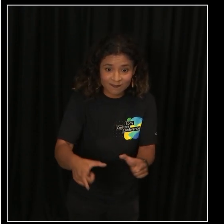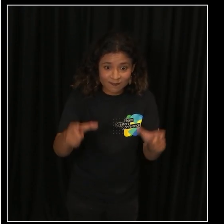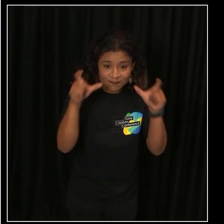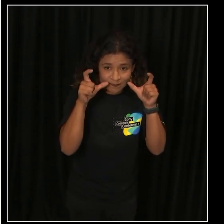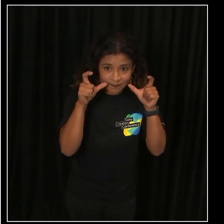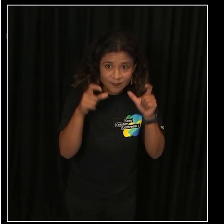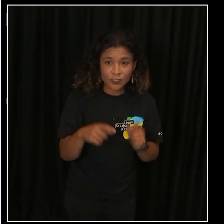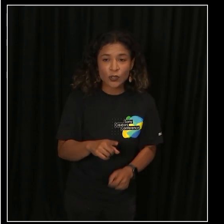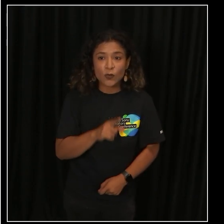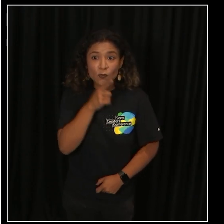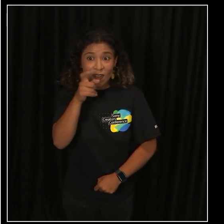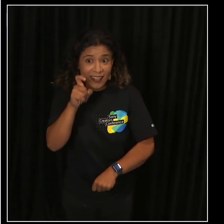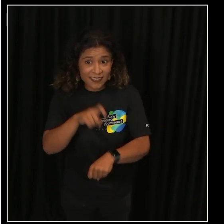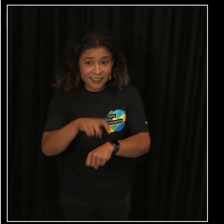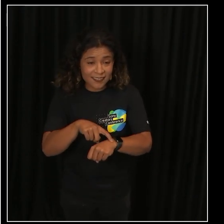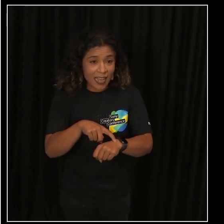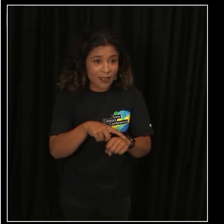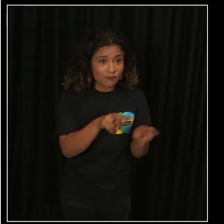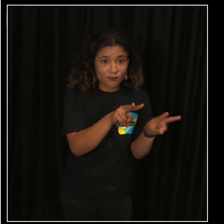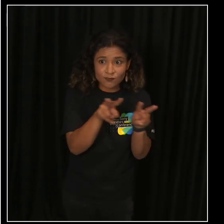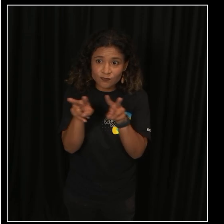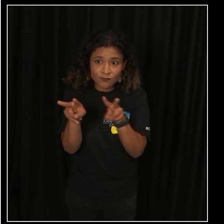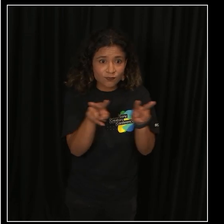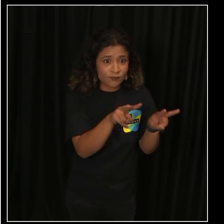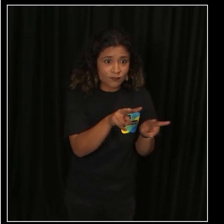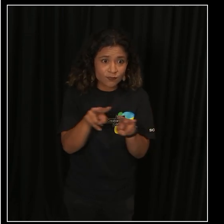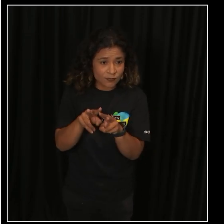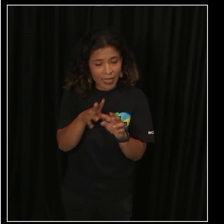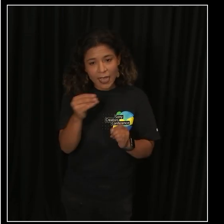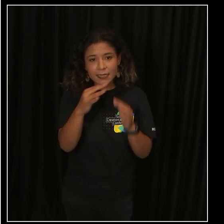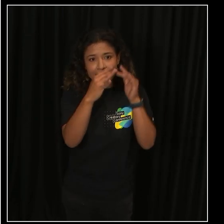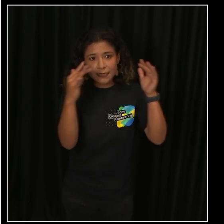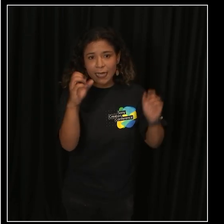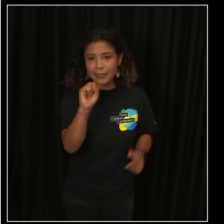hardware real-time ray tracing and sky simulation in Gran Turismo 7.